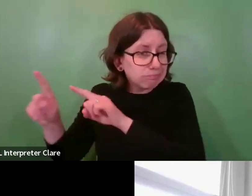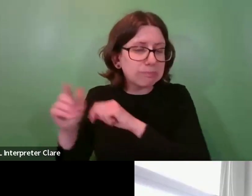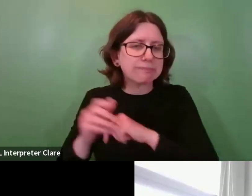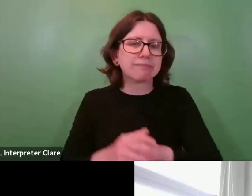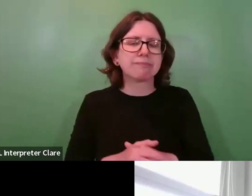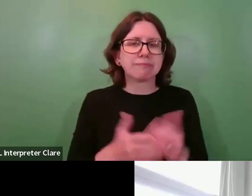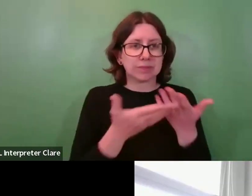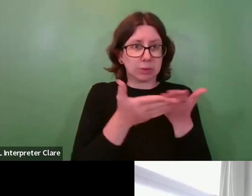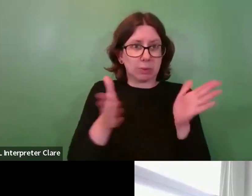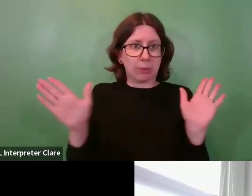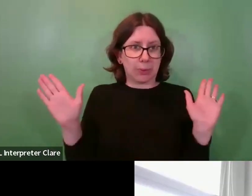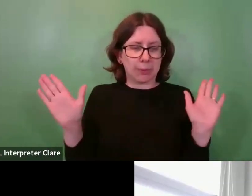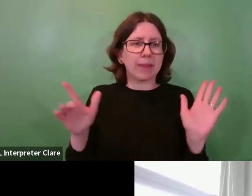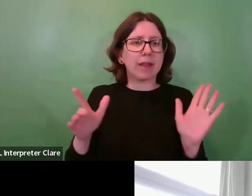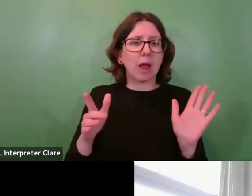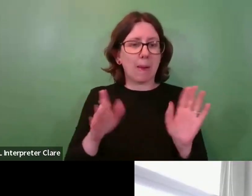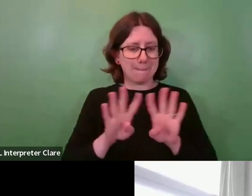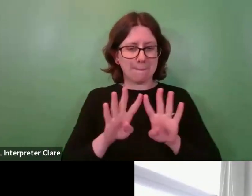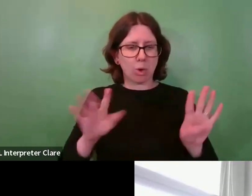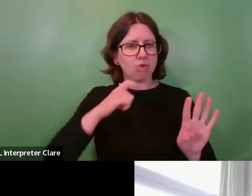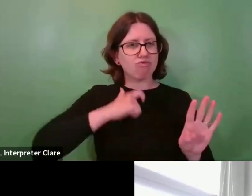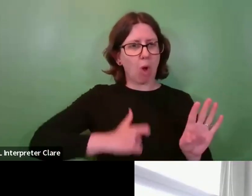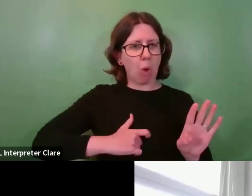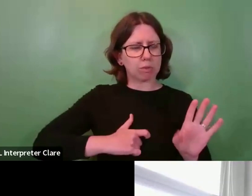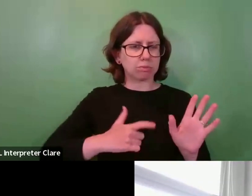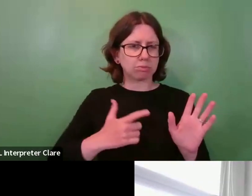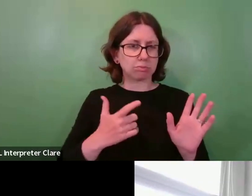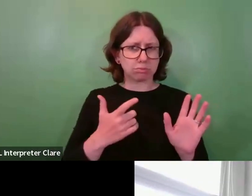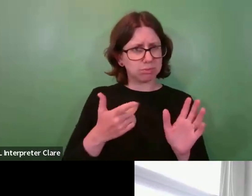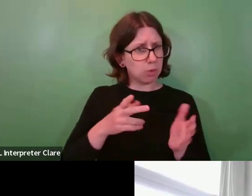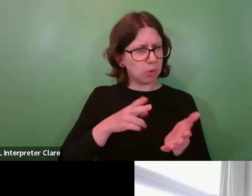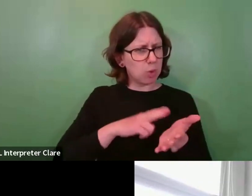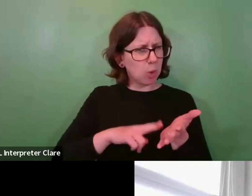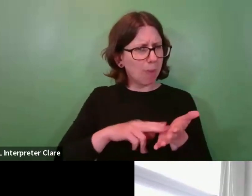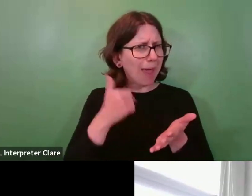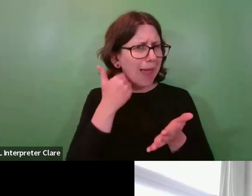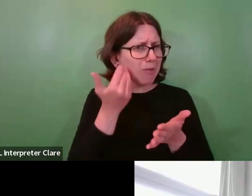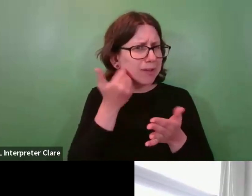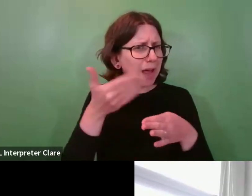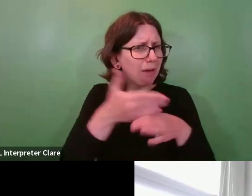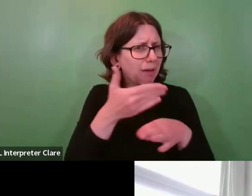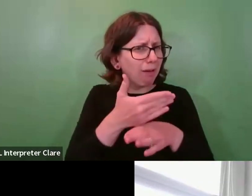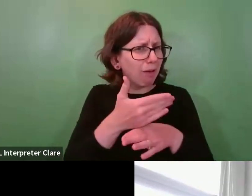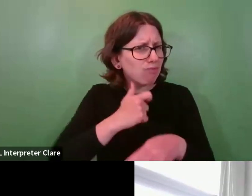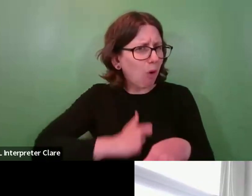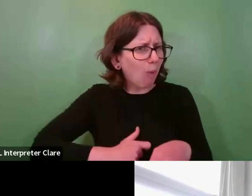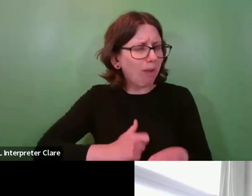These board roles aren't your, like, ordinary day jobs. They are very much focused on